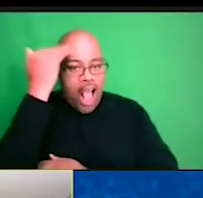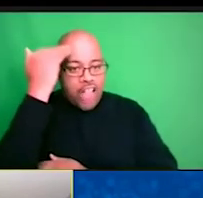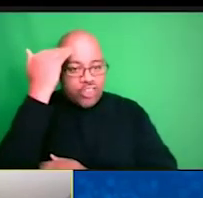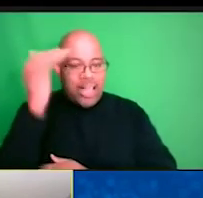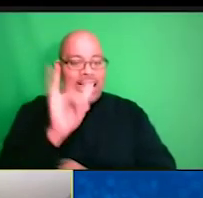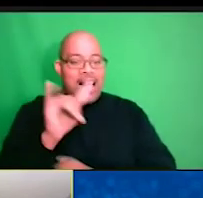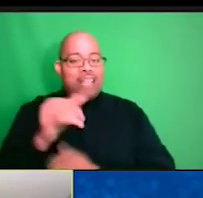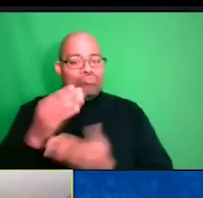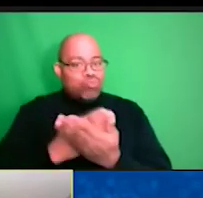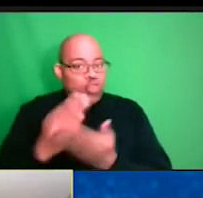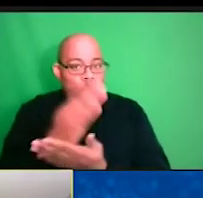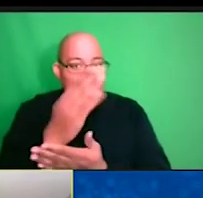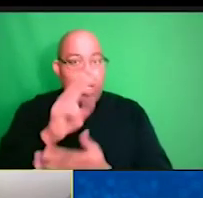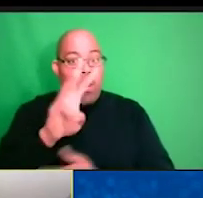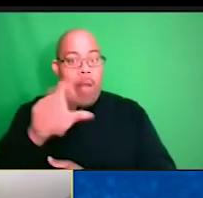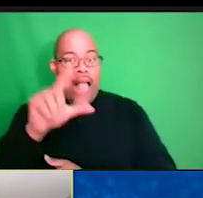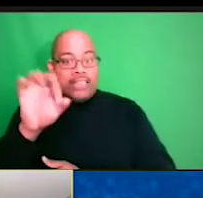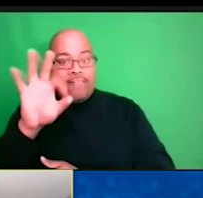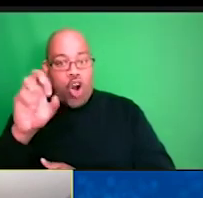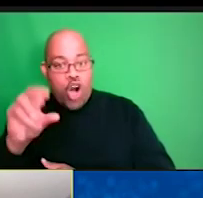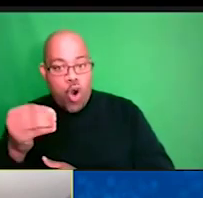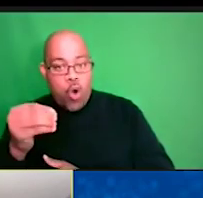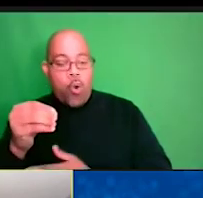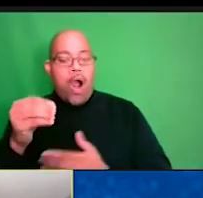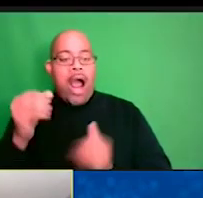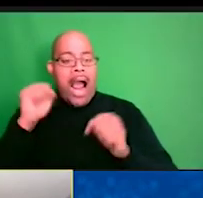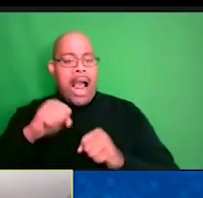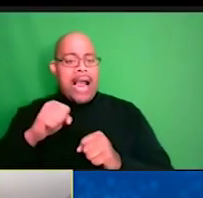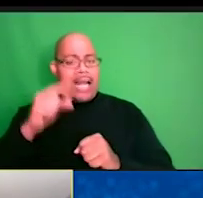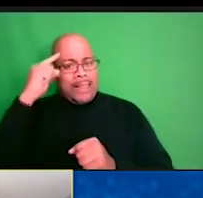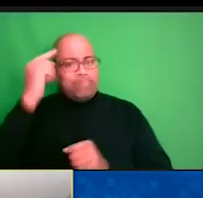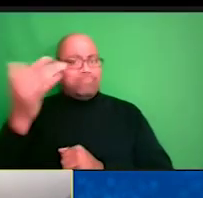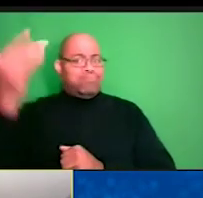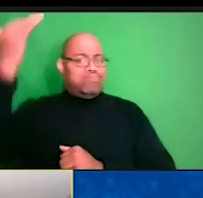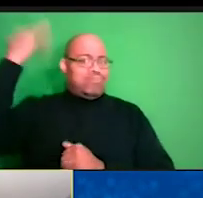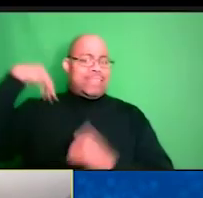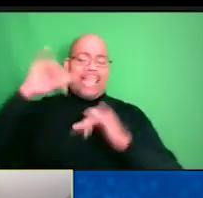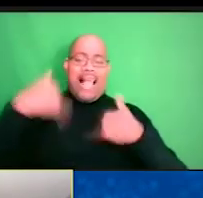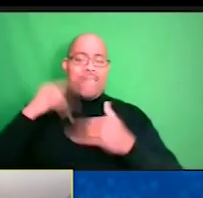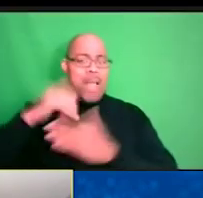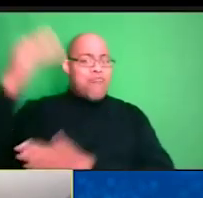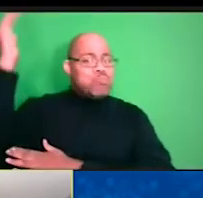at Wells Fargo, like I said, I can think back, I still have that presentation from 2015,